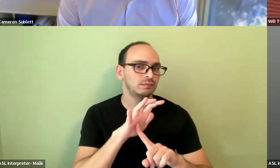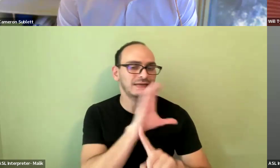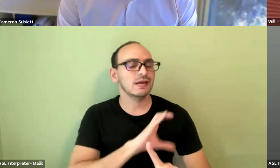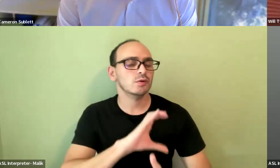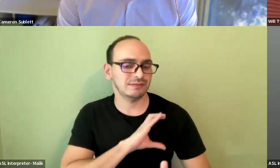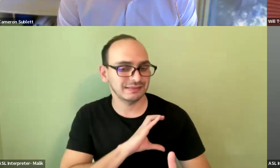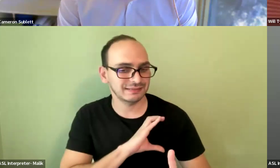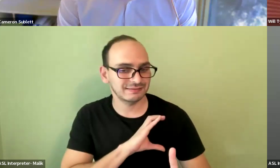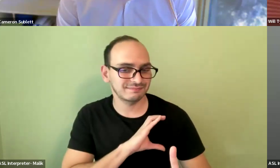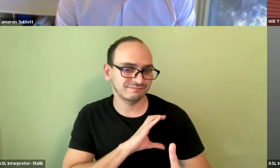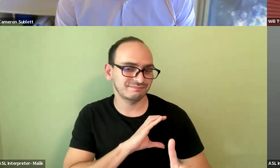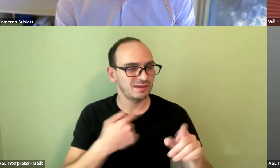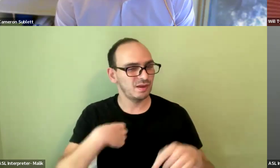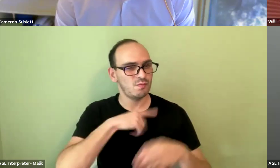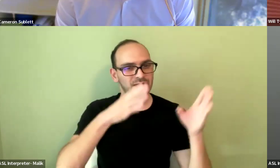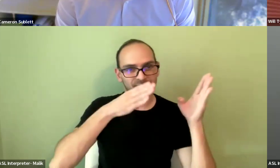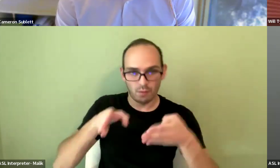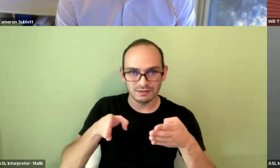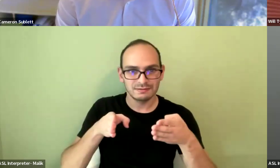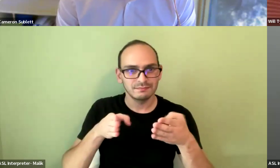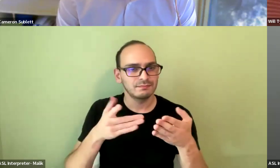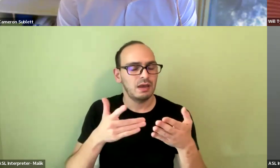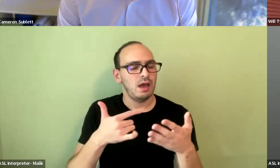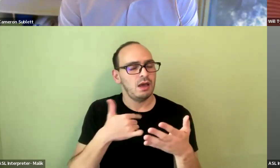That our work is focused on. I very much bring a personal lens